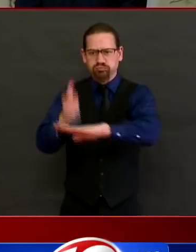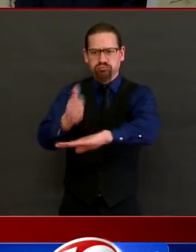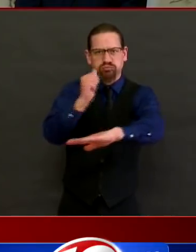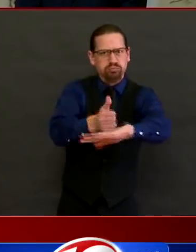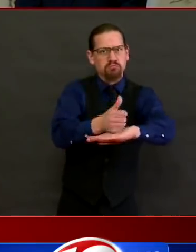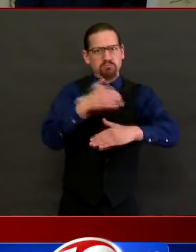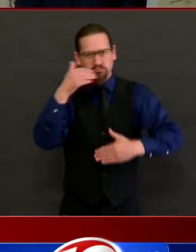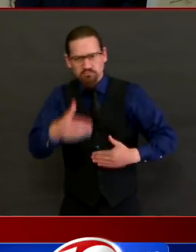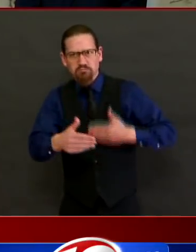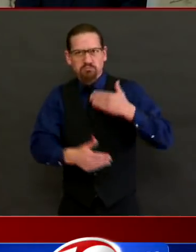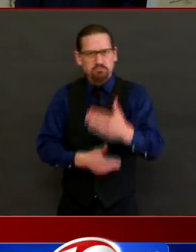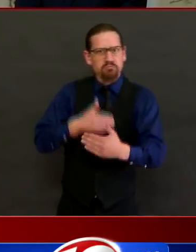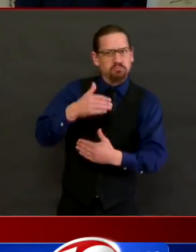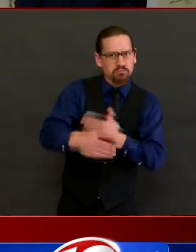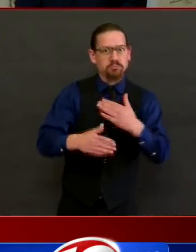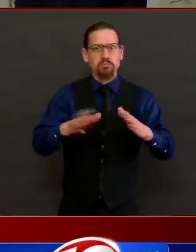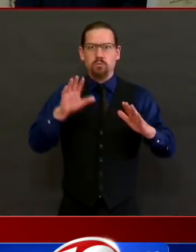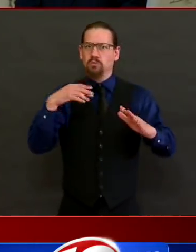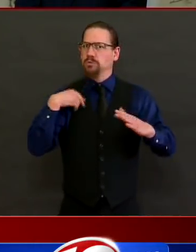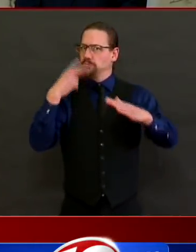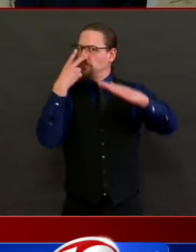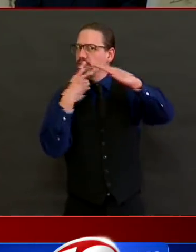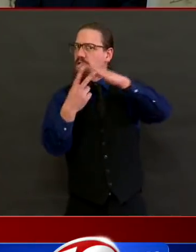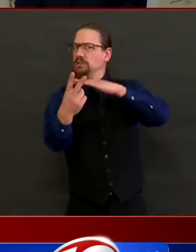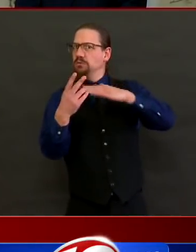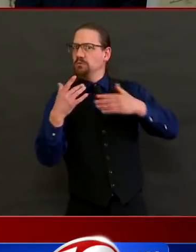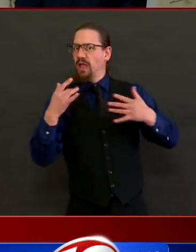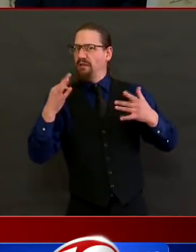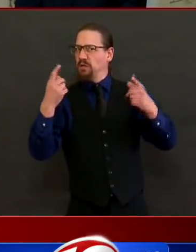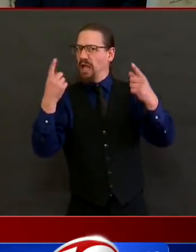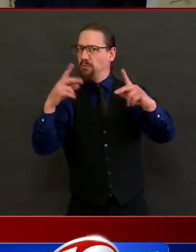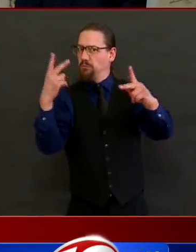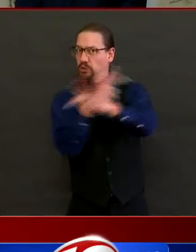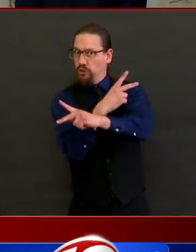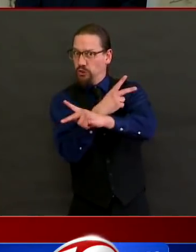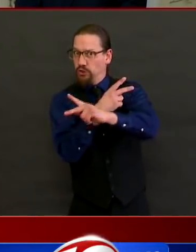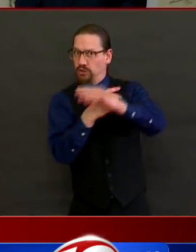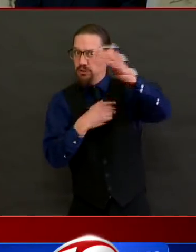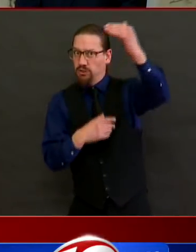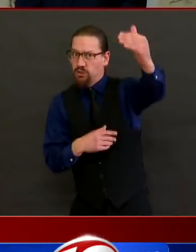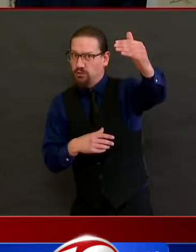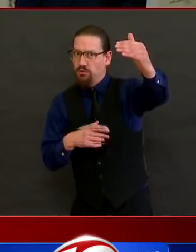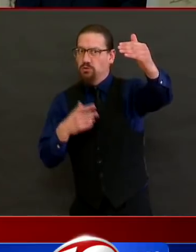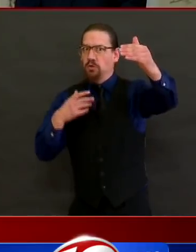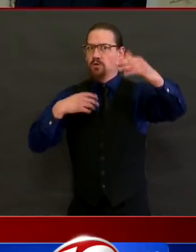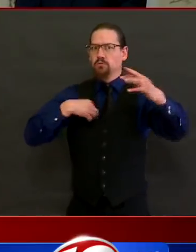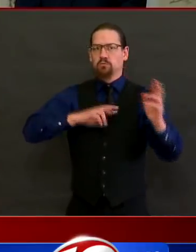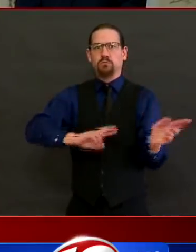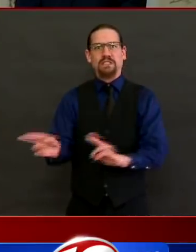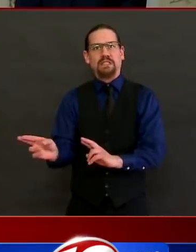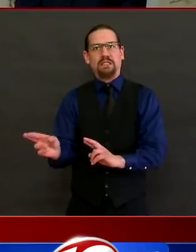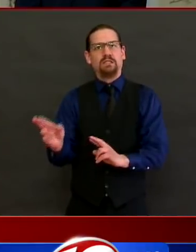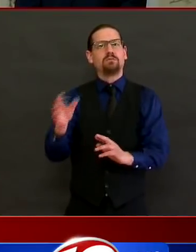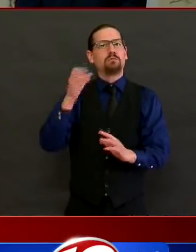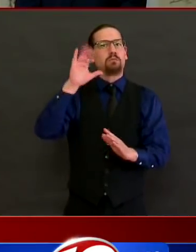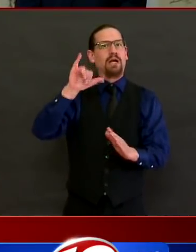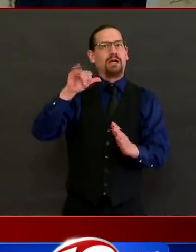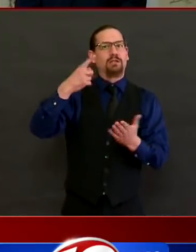SHAPE. WE HAVE BEEN PREPARING FOR THE WORST.